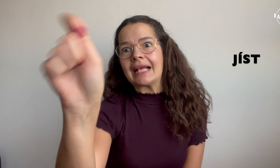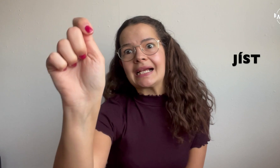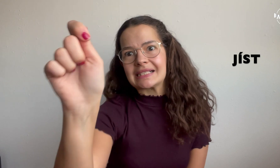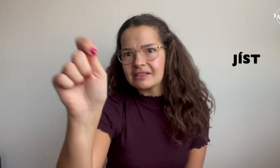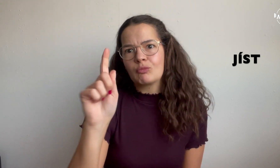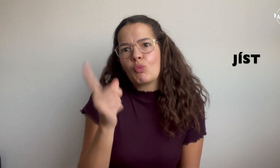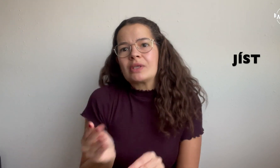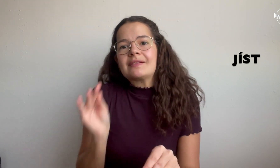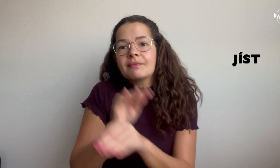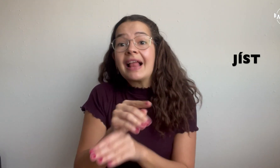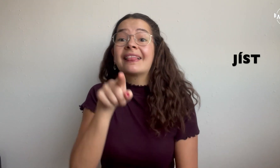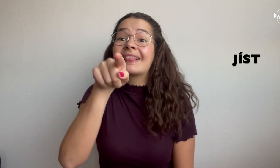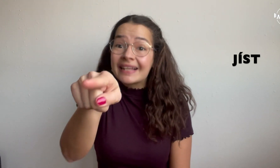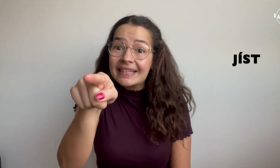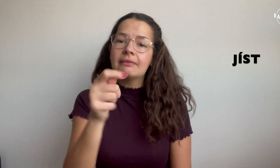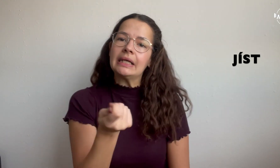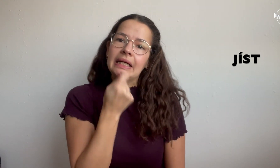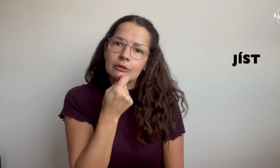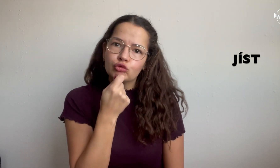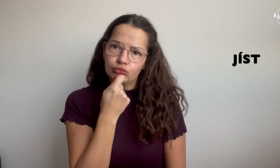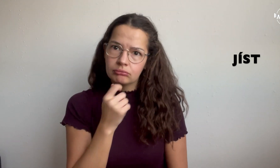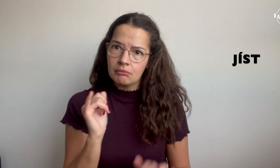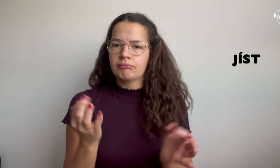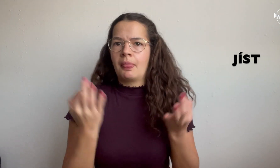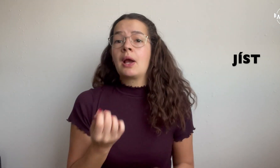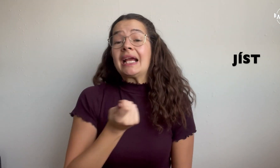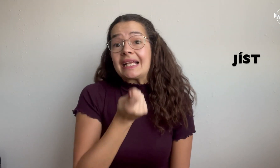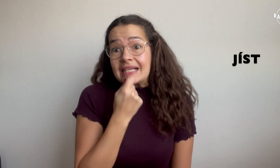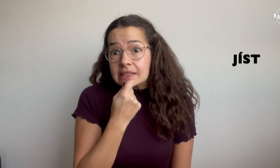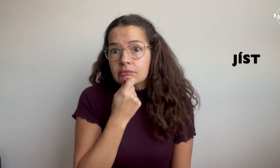the person doesn’t determine the direction of movement and the verb can’t be signed towards the addressee, but we sign it towards us.